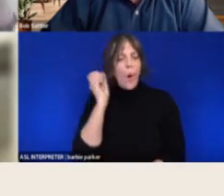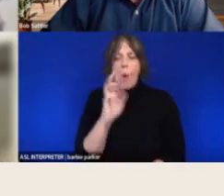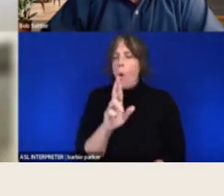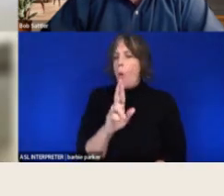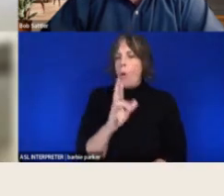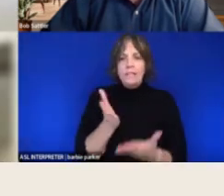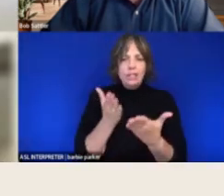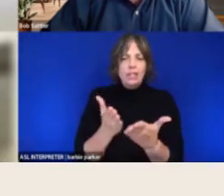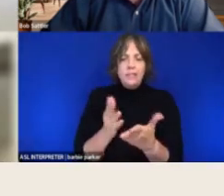starting that process?